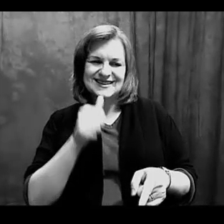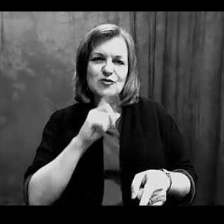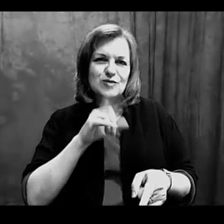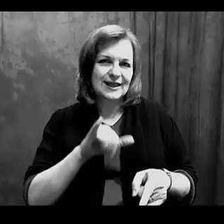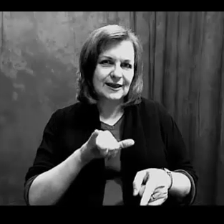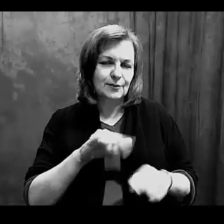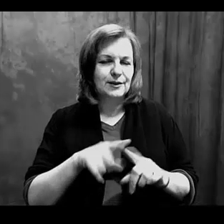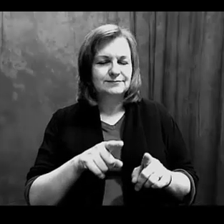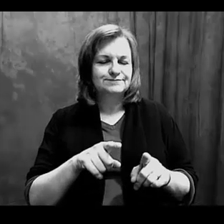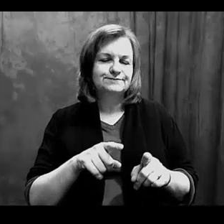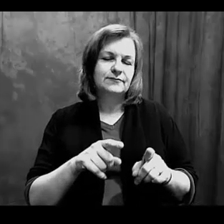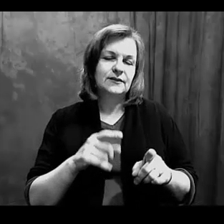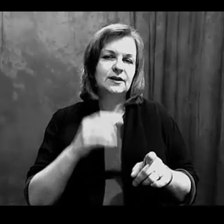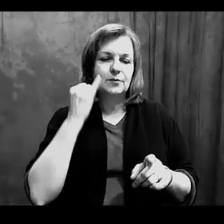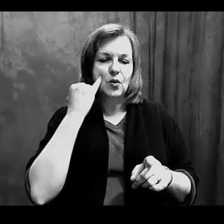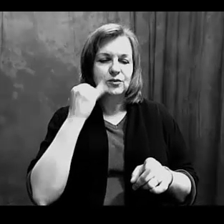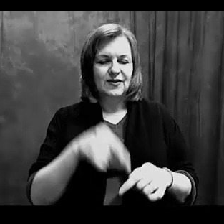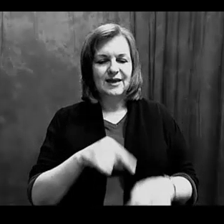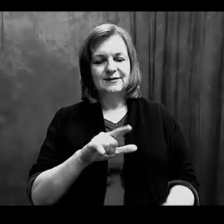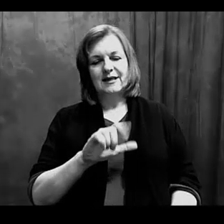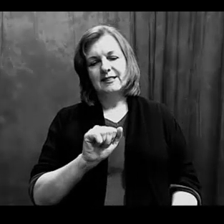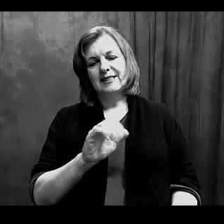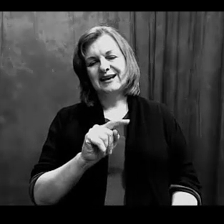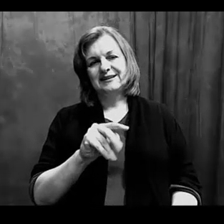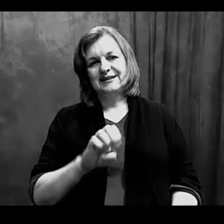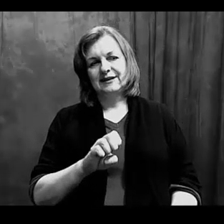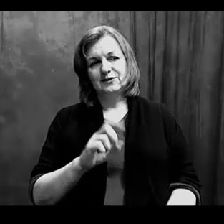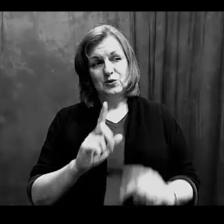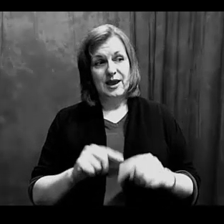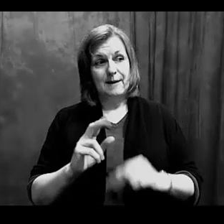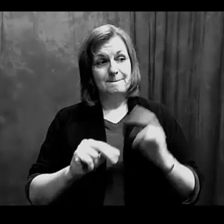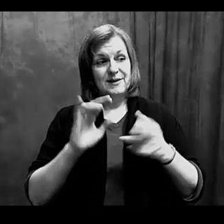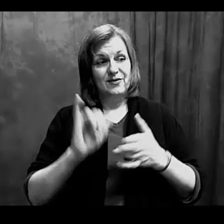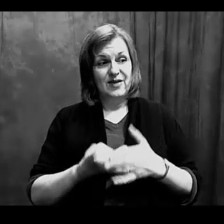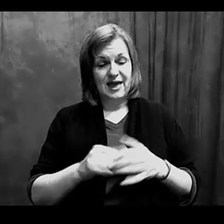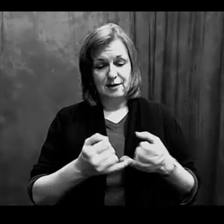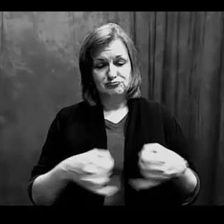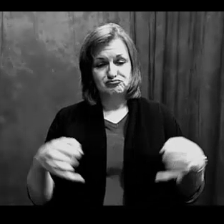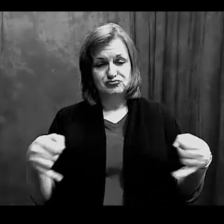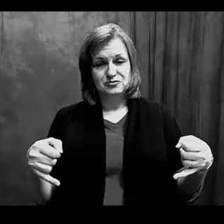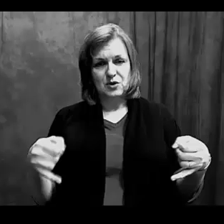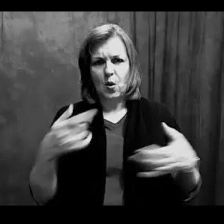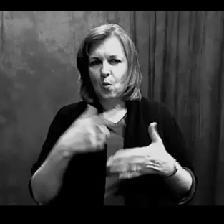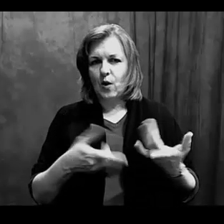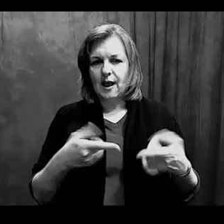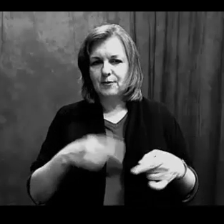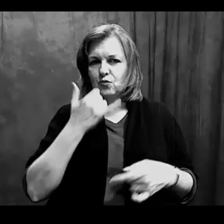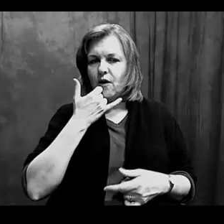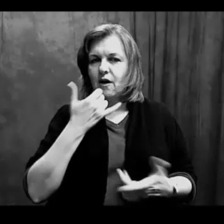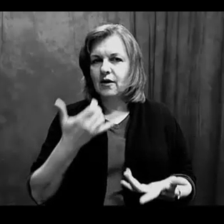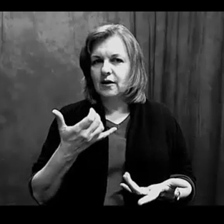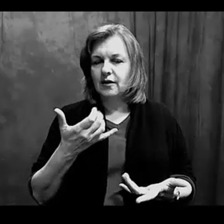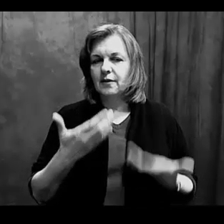information from DNA - like we said give it to RNA through a process known as transcription